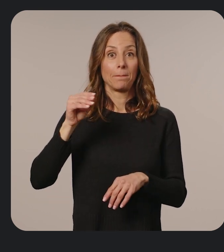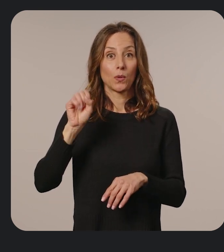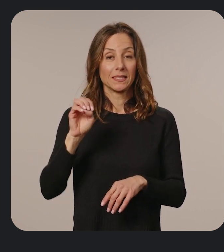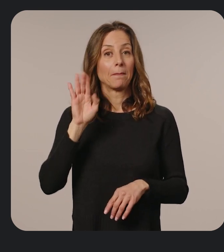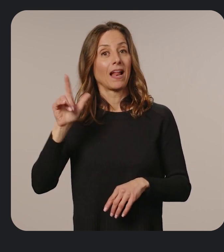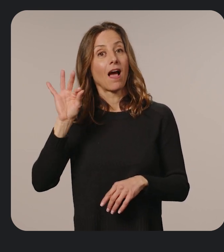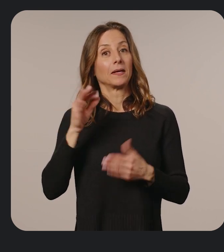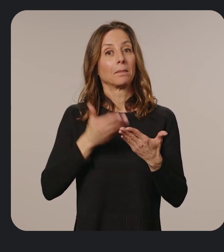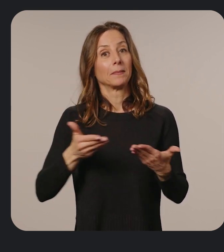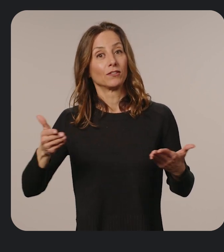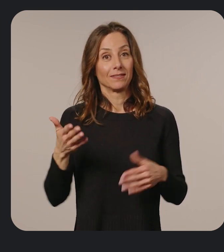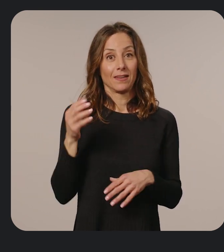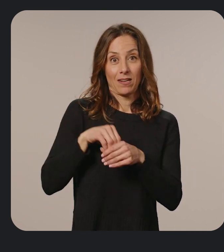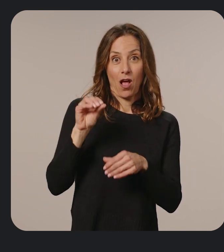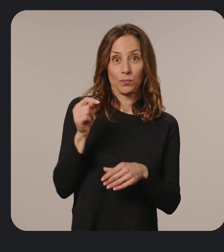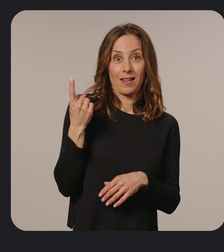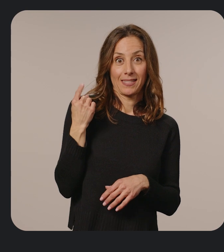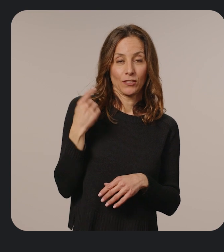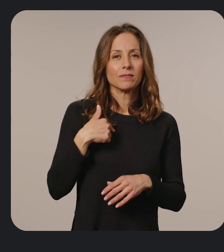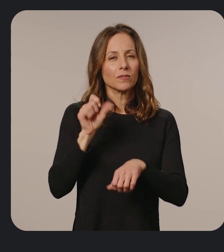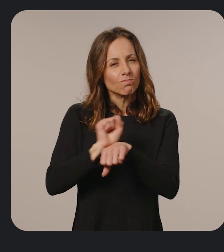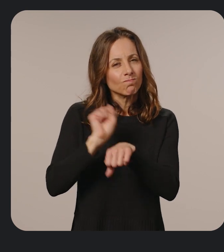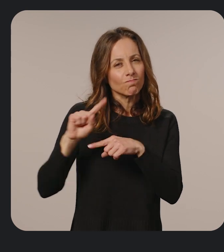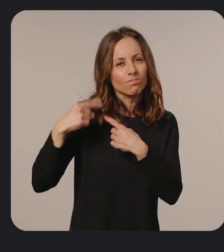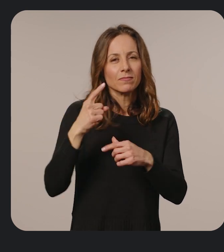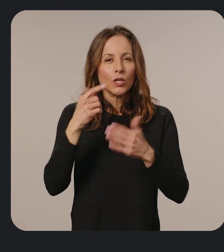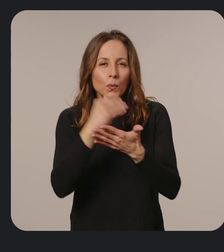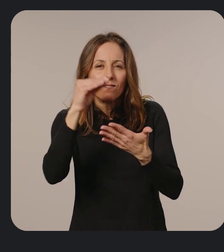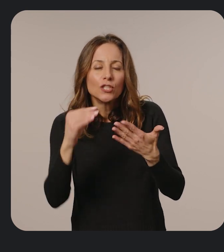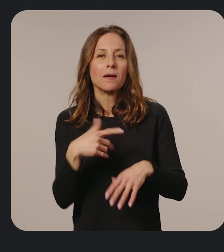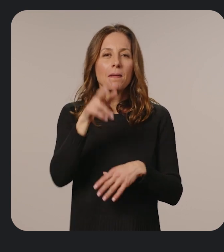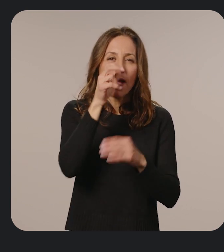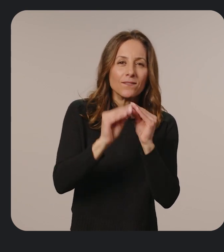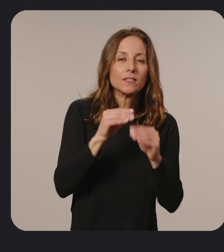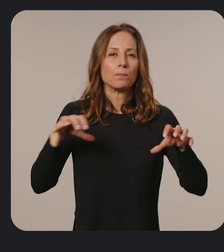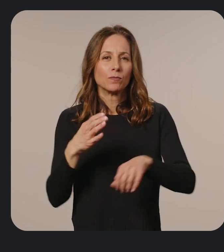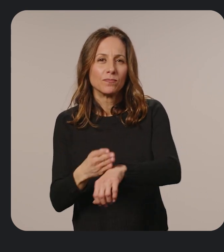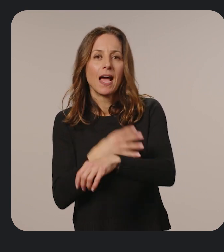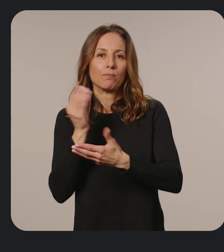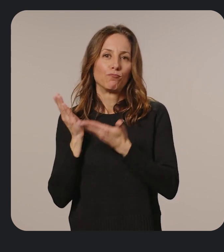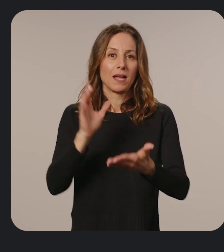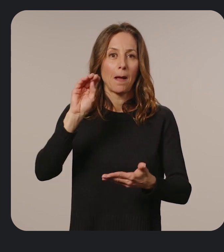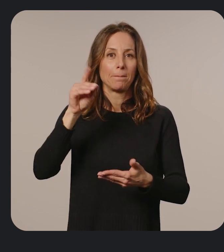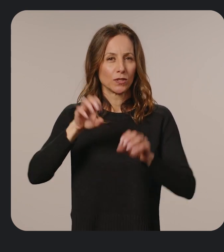Bill of Materials in October last year, we've been working on new features, bug fixes, performance improvements, and bringing Compose